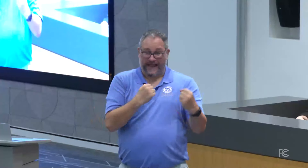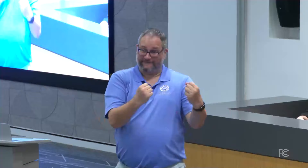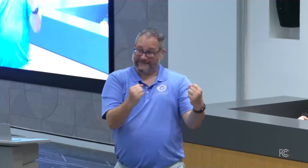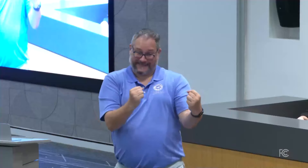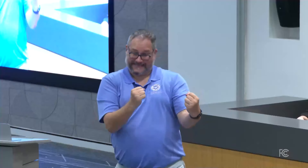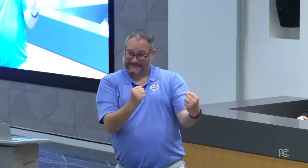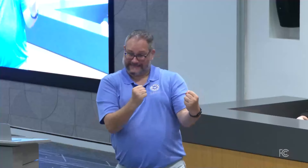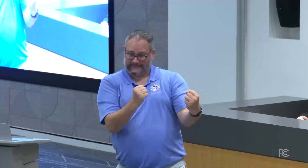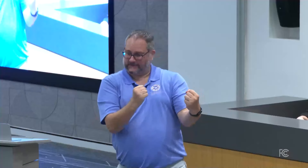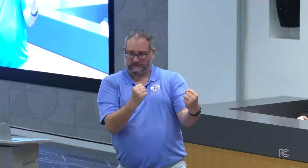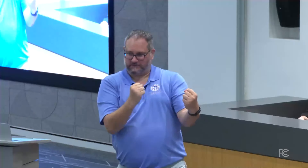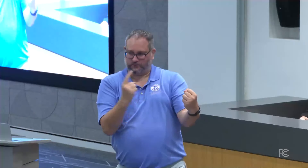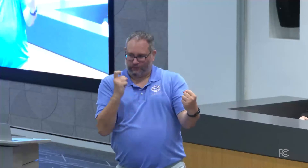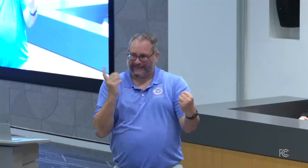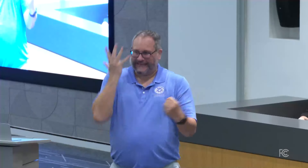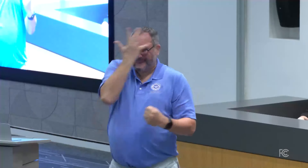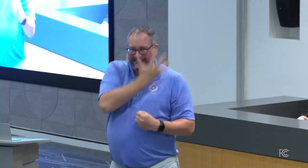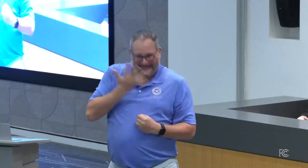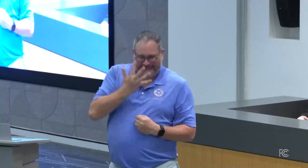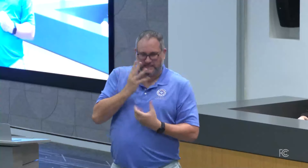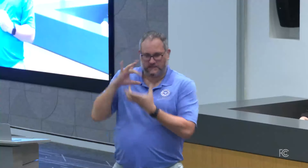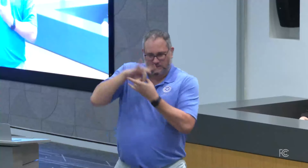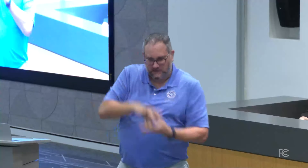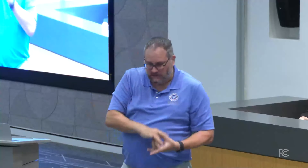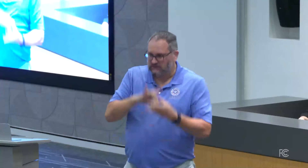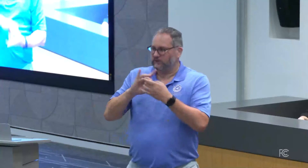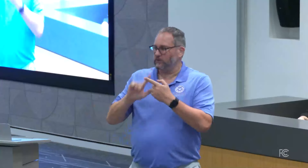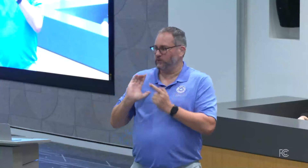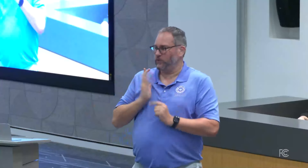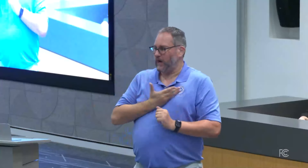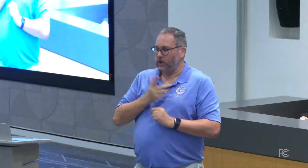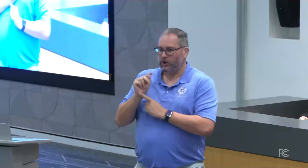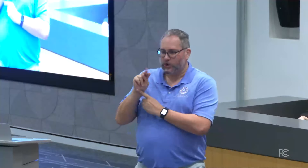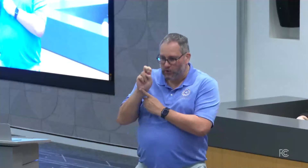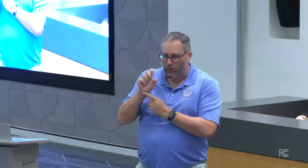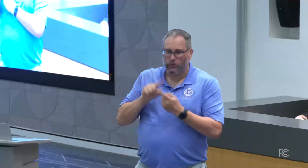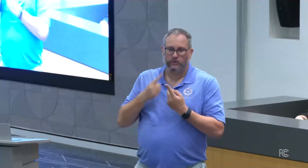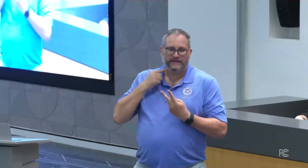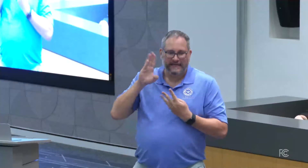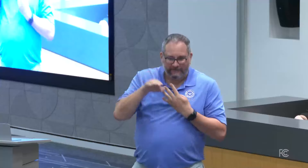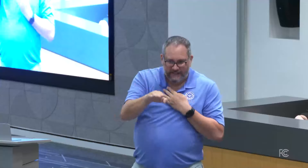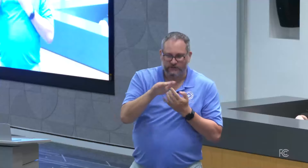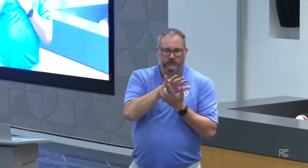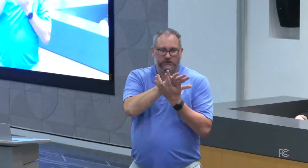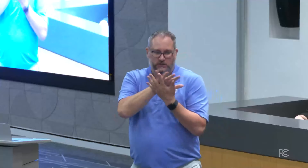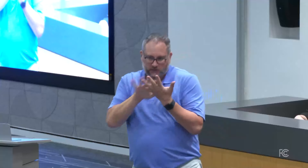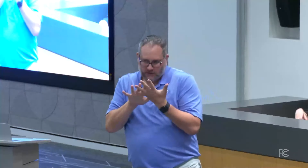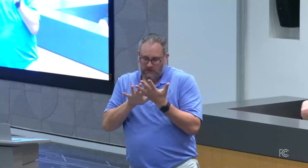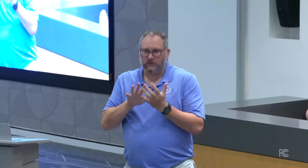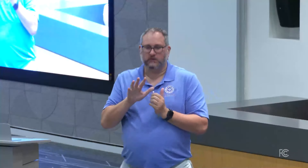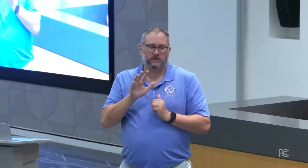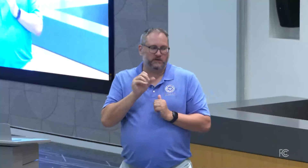BUT YOU HAVE TO THINK ABOUT THE FACIAL EXPRESSIONS THAT ARE PART OF THE GRAMMATICAL STRUCTURE OF THE LANGUAGE, AS WELL. AND AS AI HAS MENTIONED BY